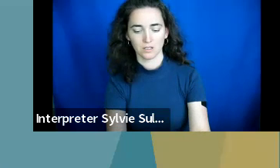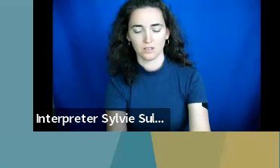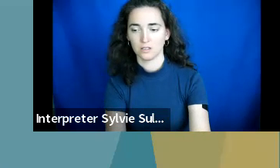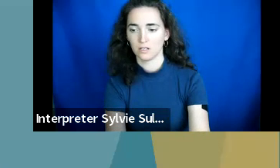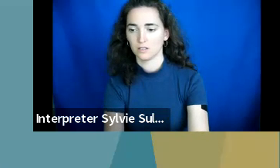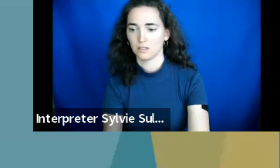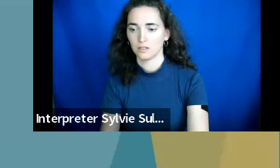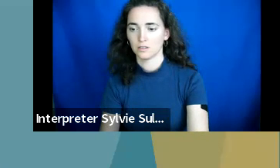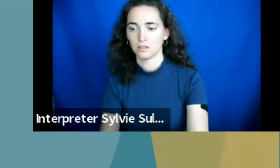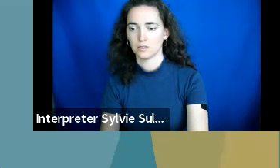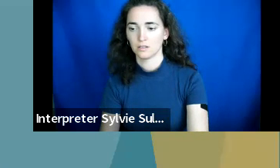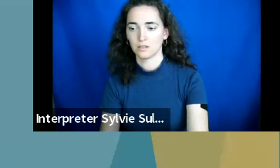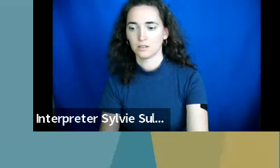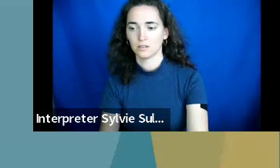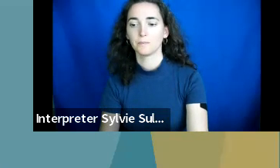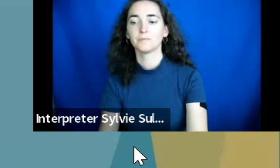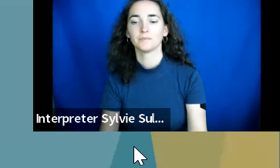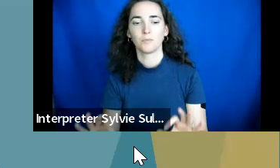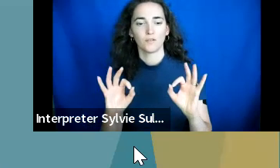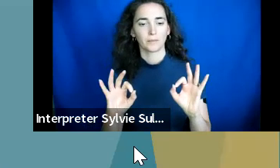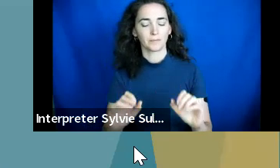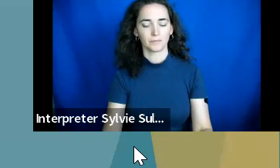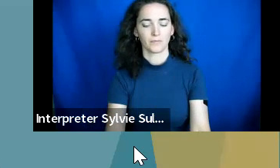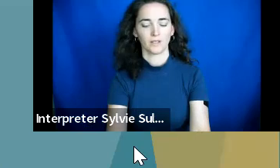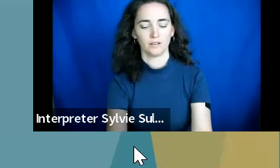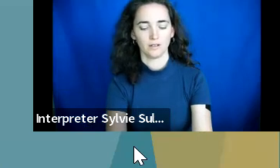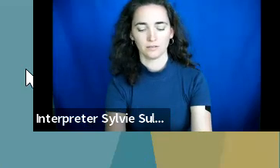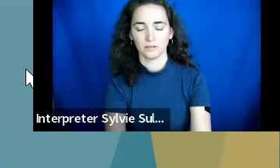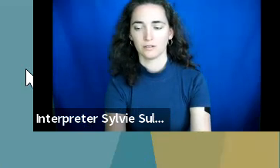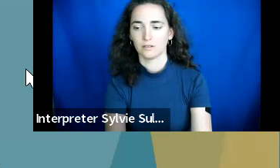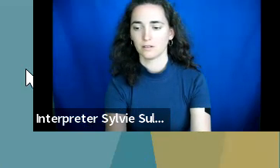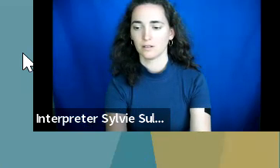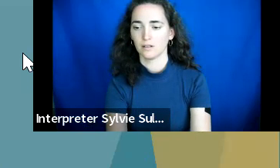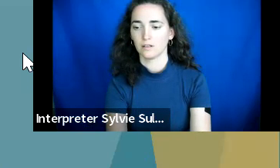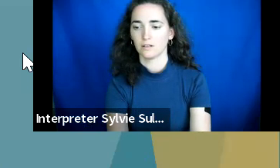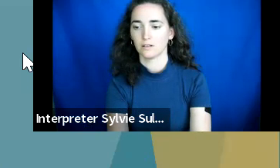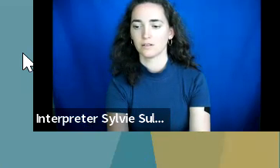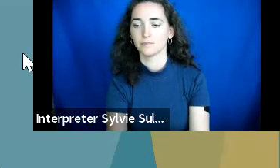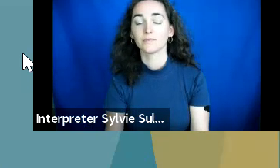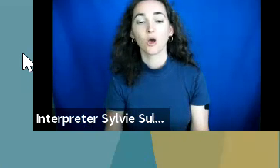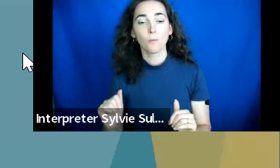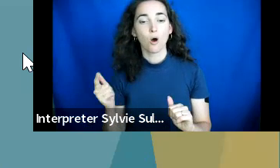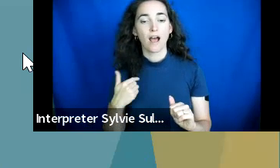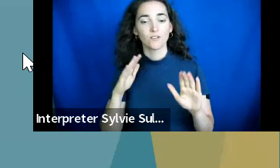Now. Yes, it is okay. great. So hope everybody's having a great day again.